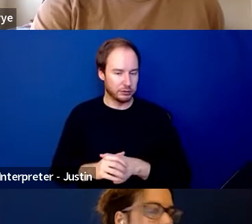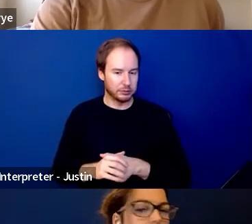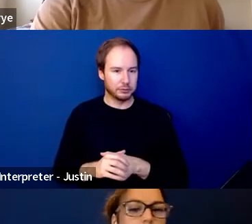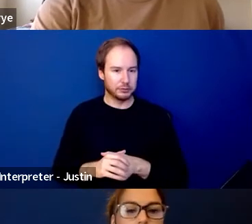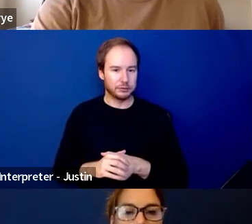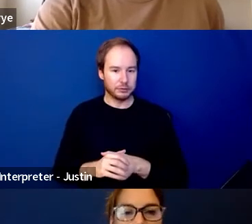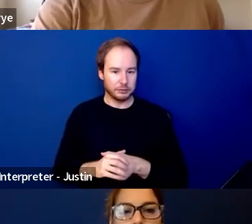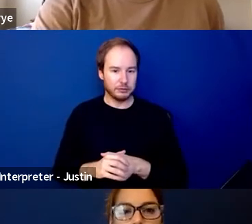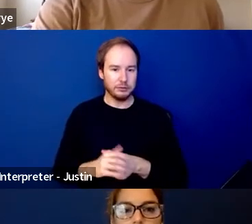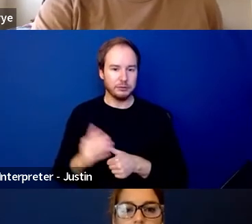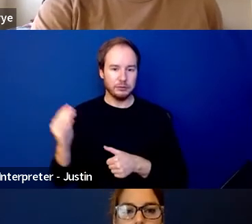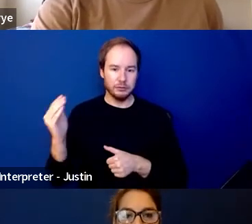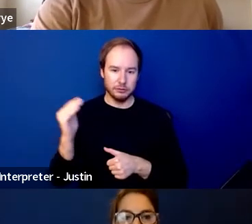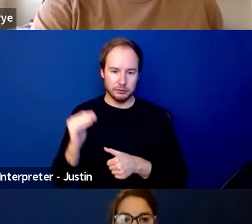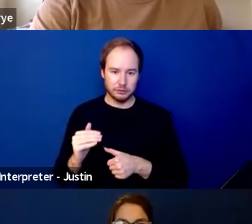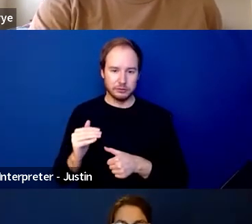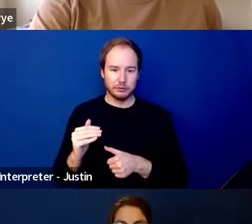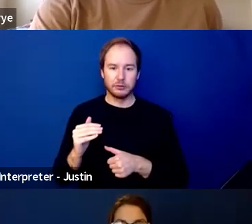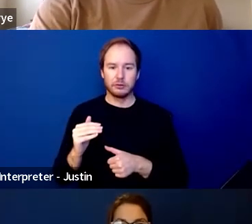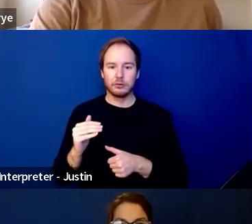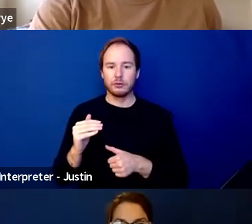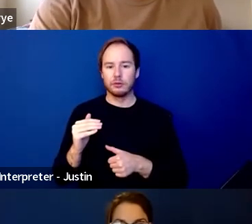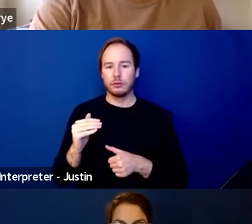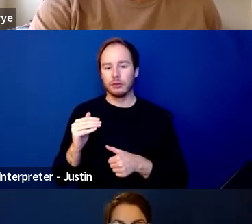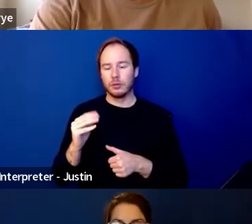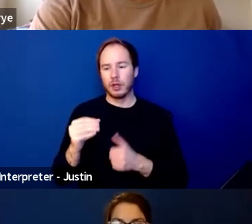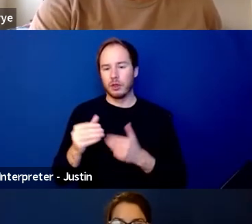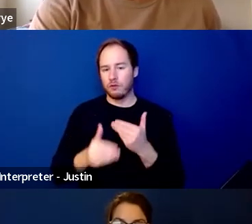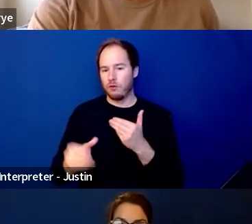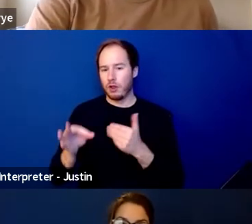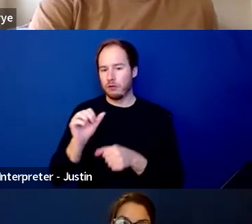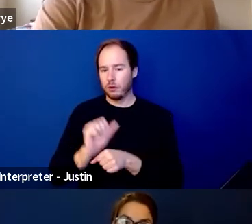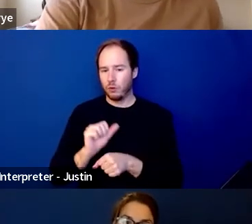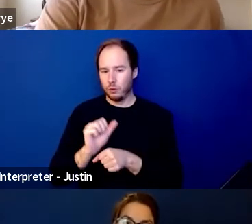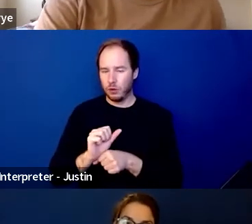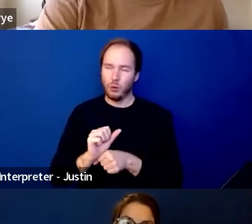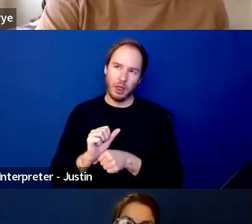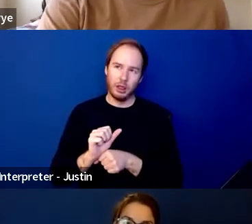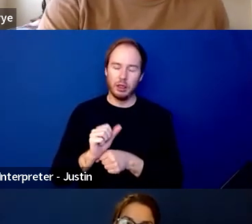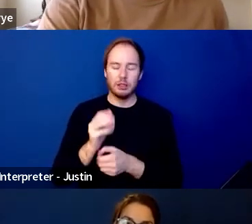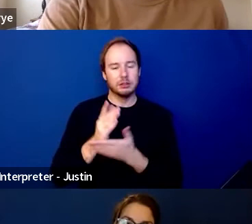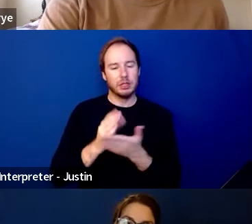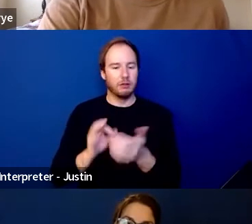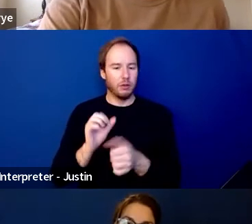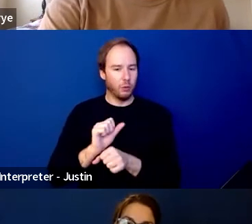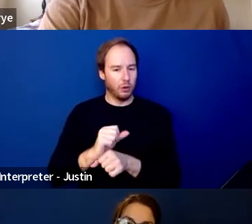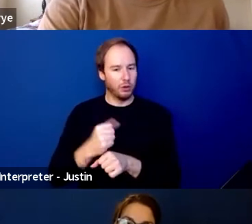And then the rest of the work, well, some of the work that we do as a team